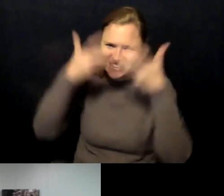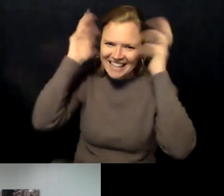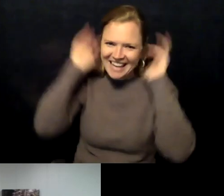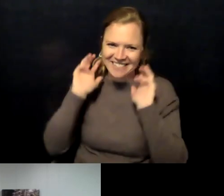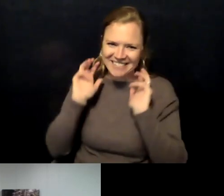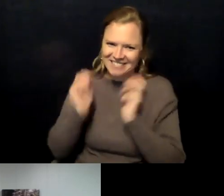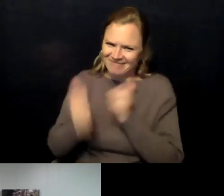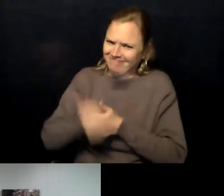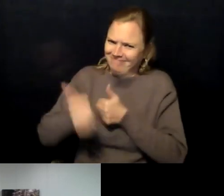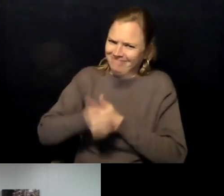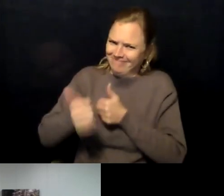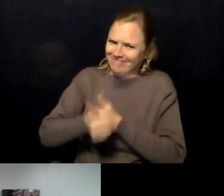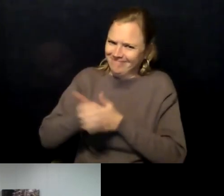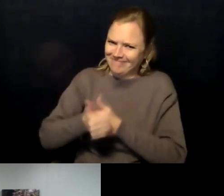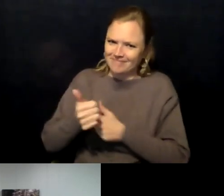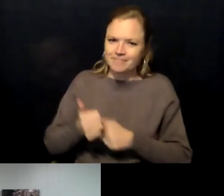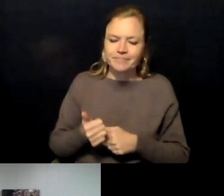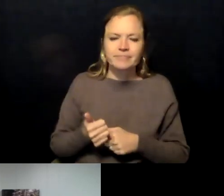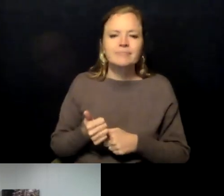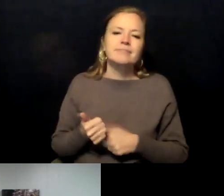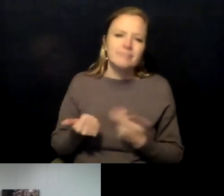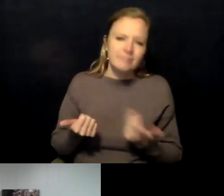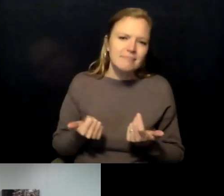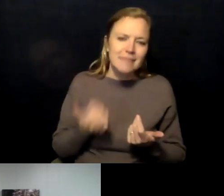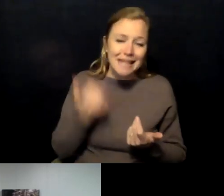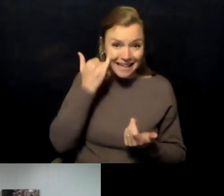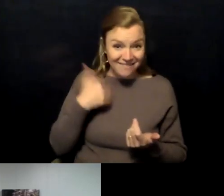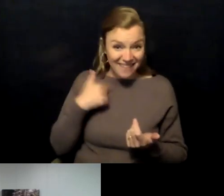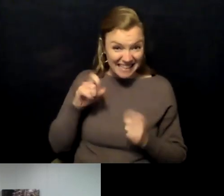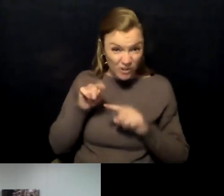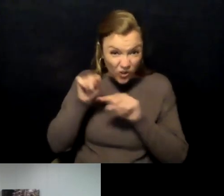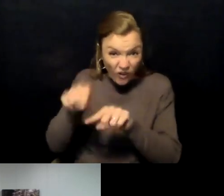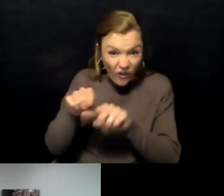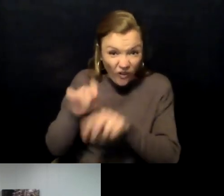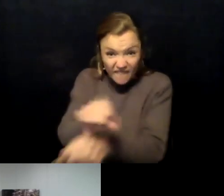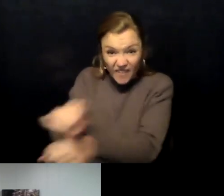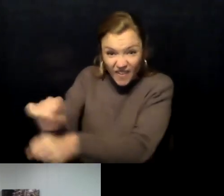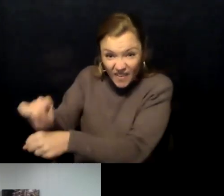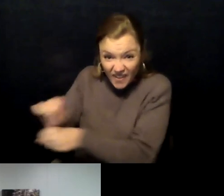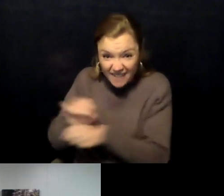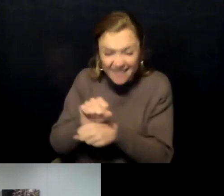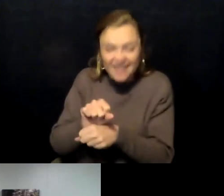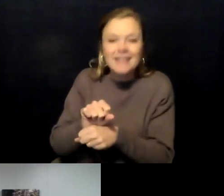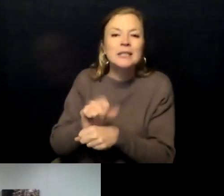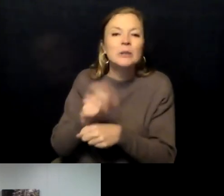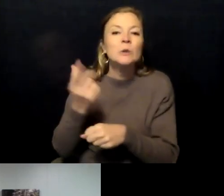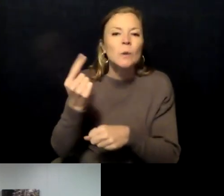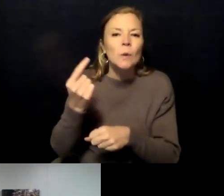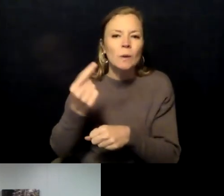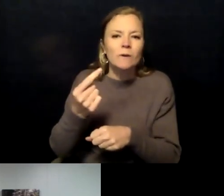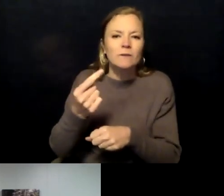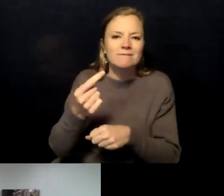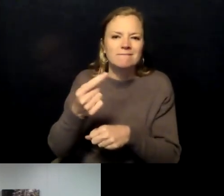an animal will be removed from the habitat, you know for the brief time that we're